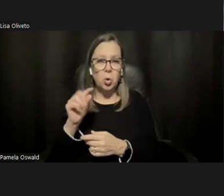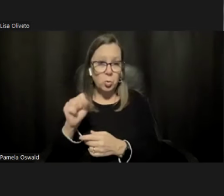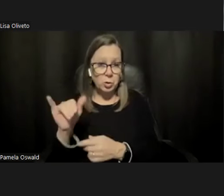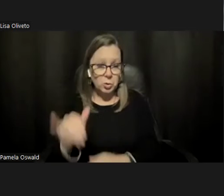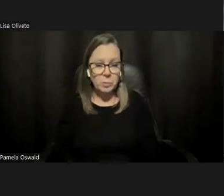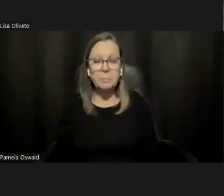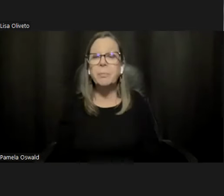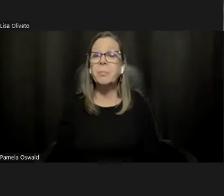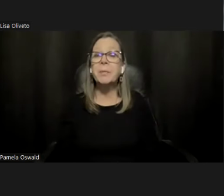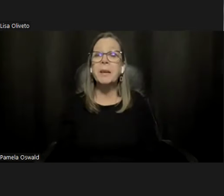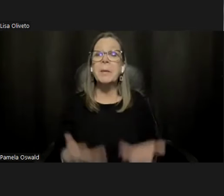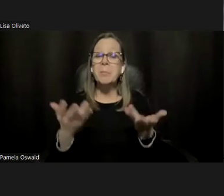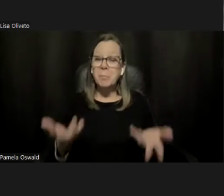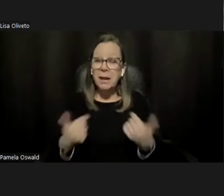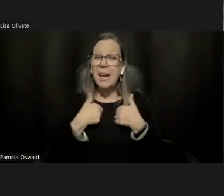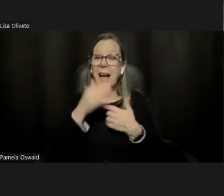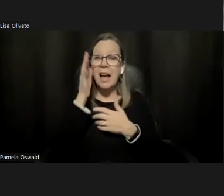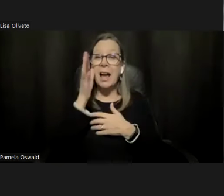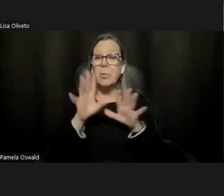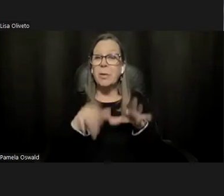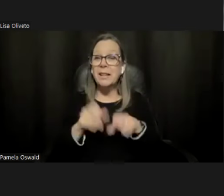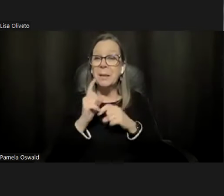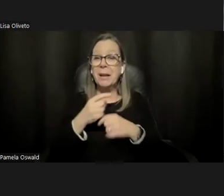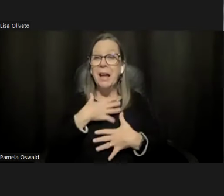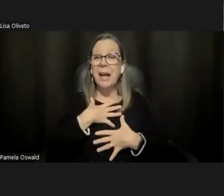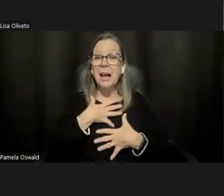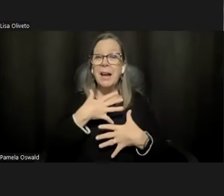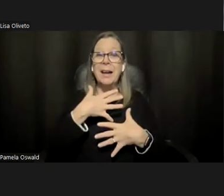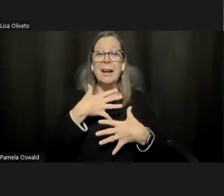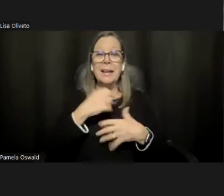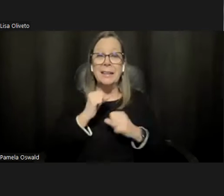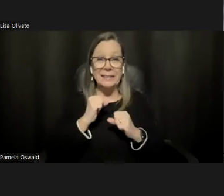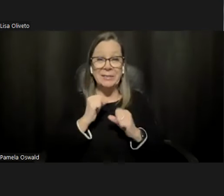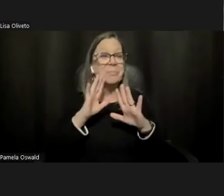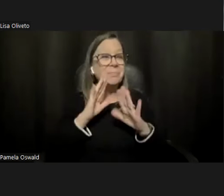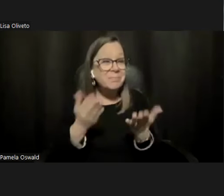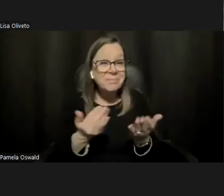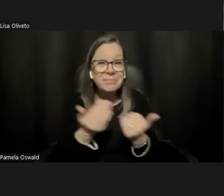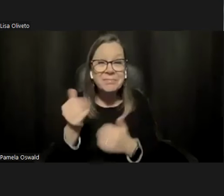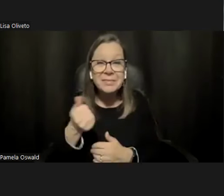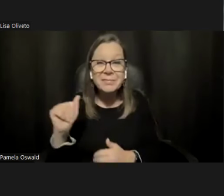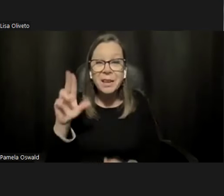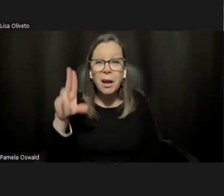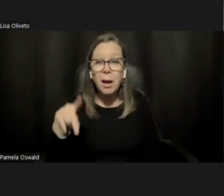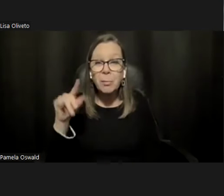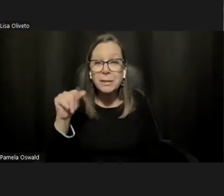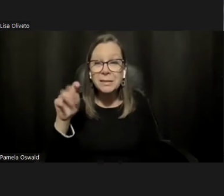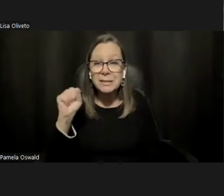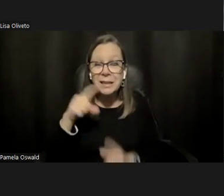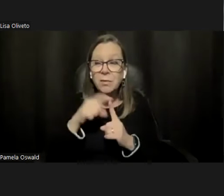But, I will take a moment to breathe and ask if there are any updates from our statewide